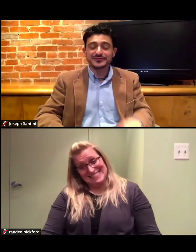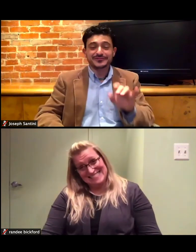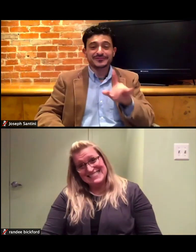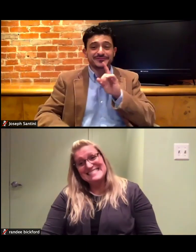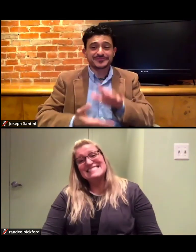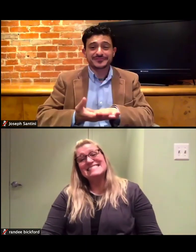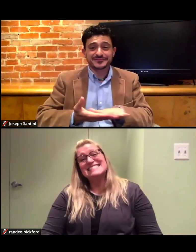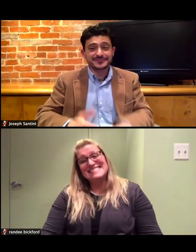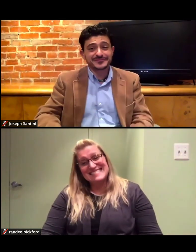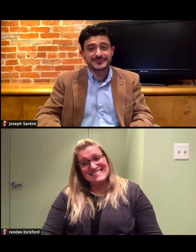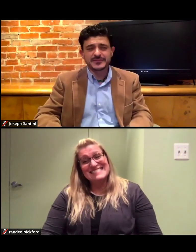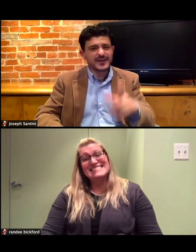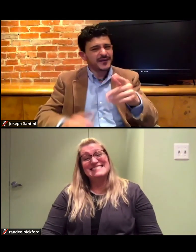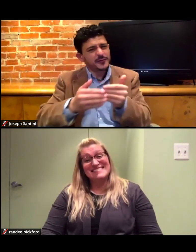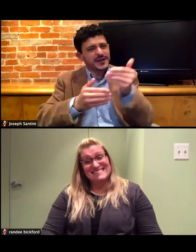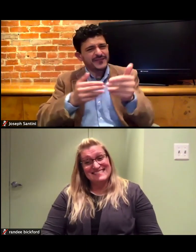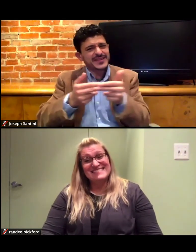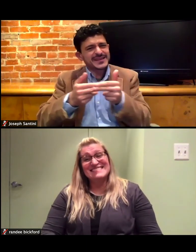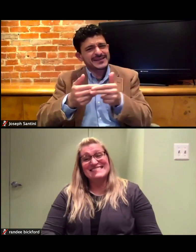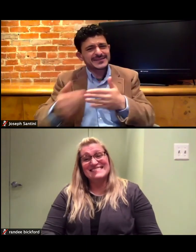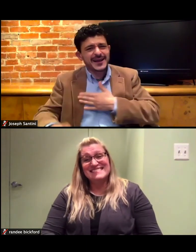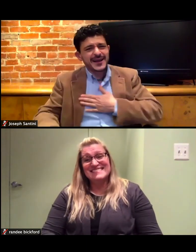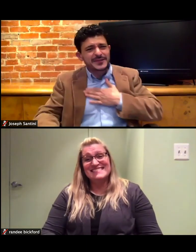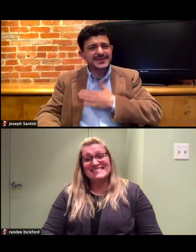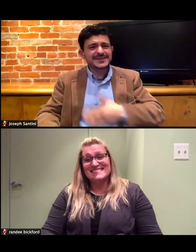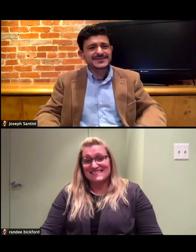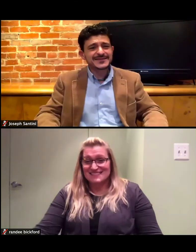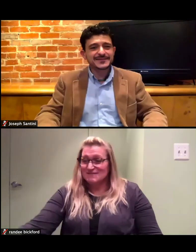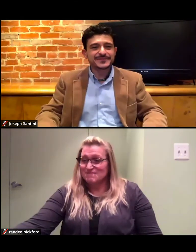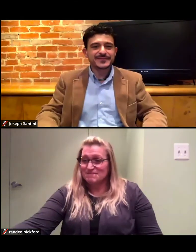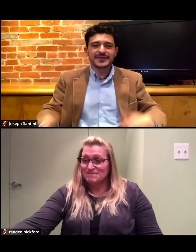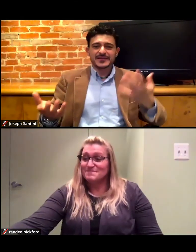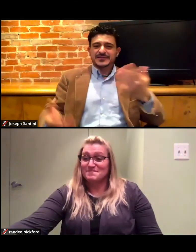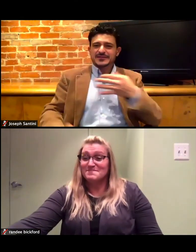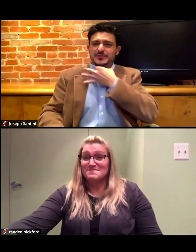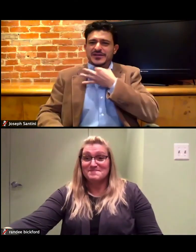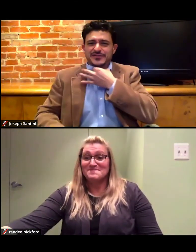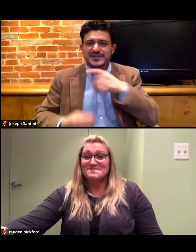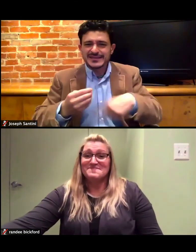And then at the same time, the parents can build a really strong relationship with their children.